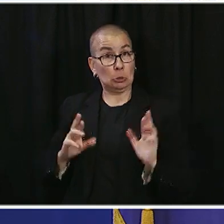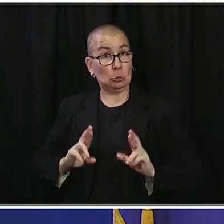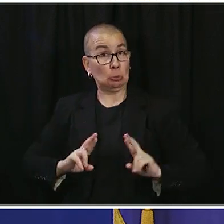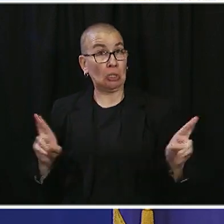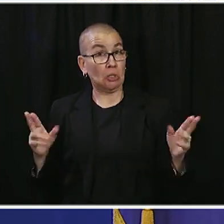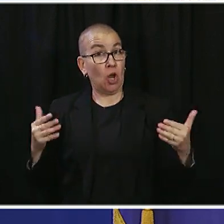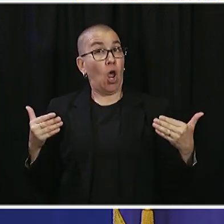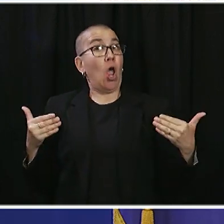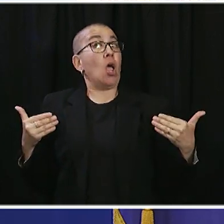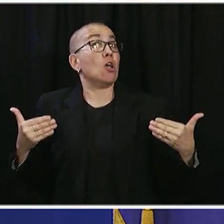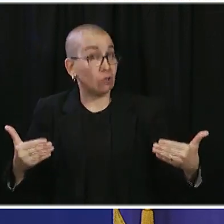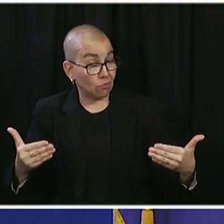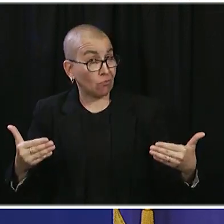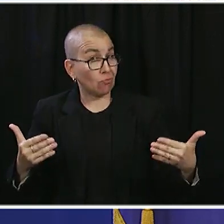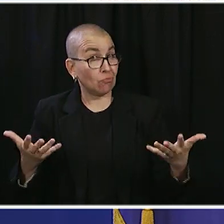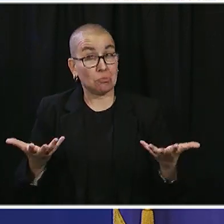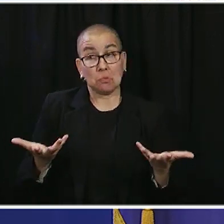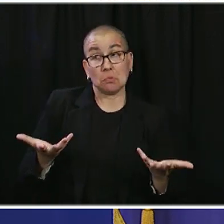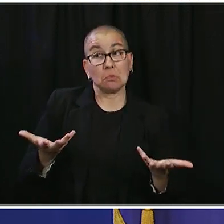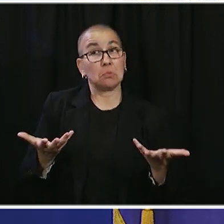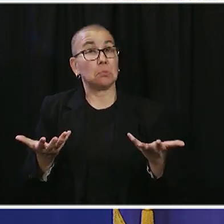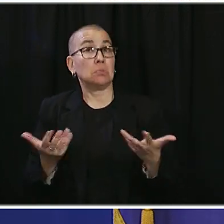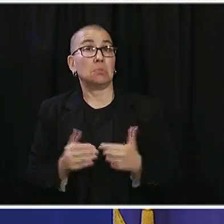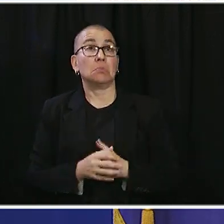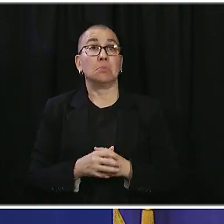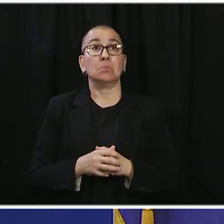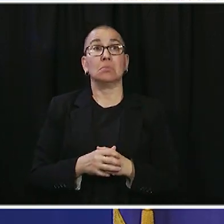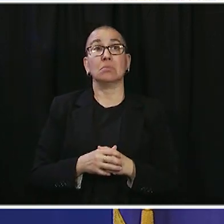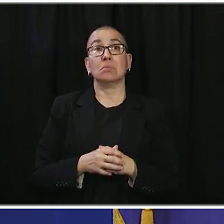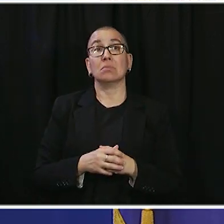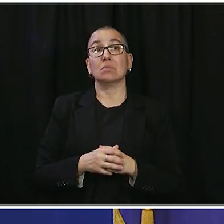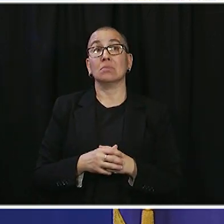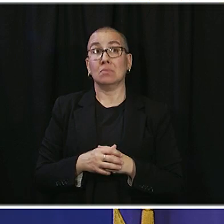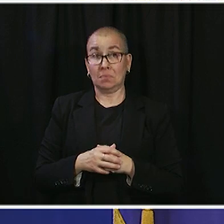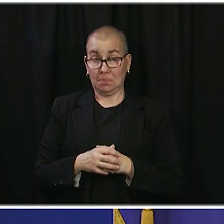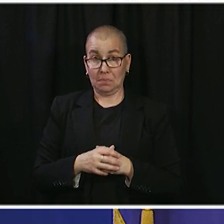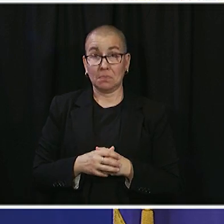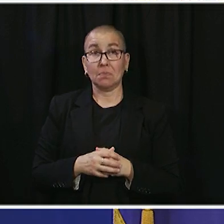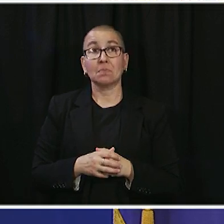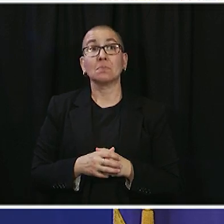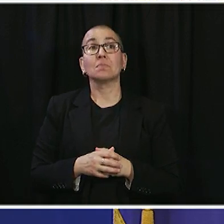JAN SAID WE'RE GOING TO HAVE TO KICK OVER AND USE SOME OF OUR 24-HOUR SUPPLIES ON I.C.U.